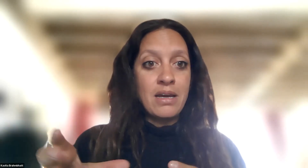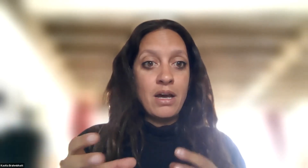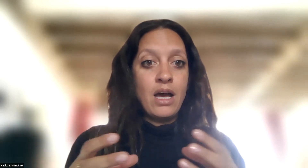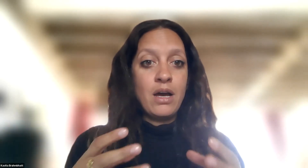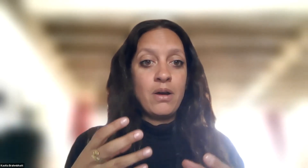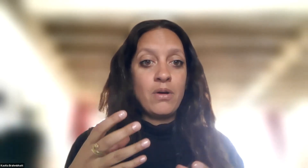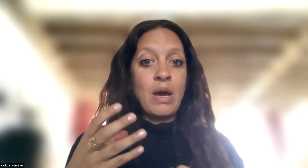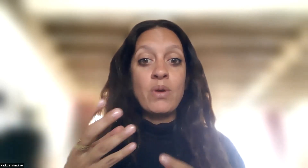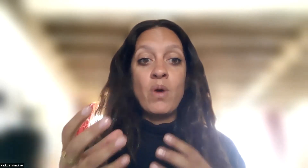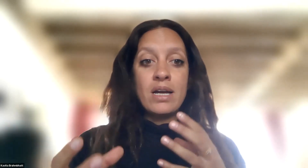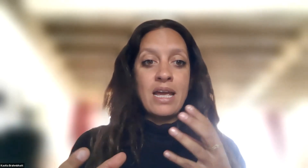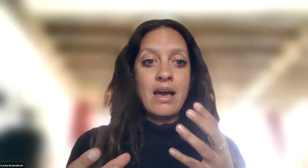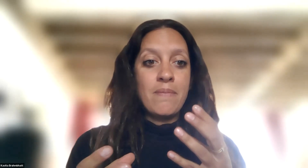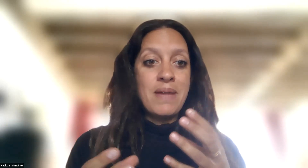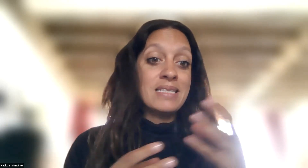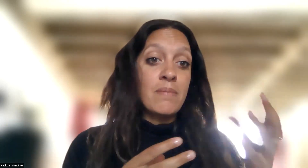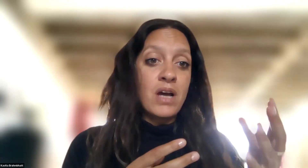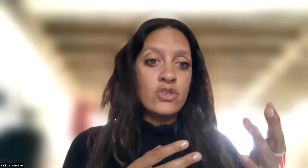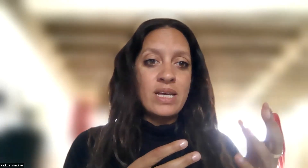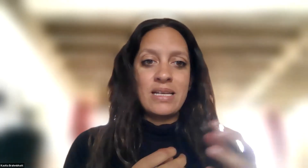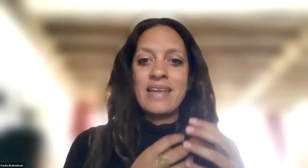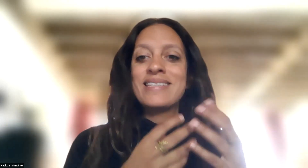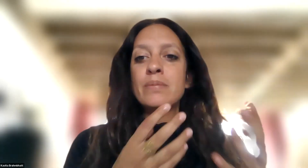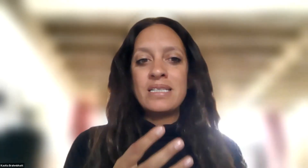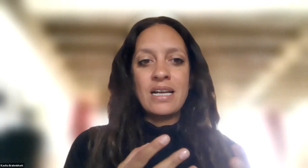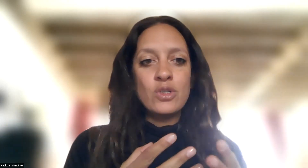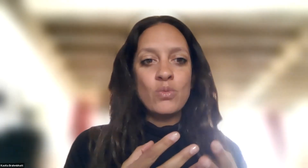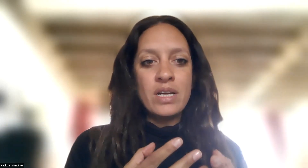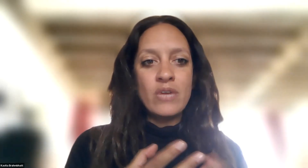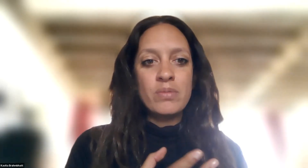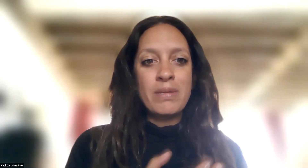coordination. While we work on food distribution,